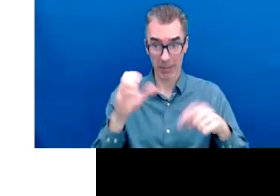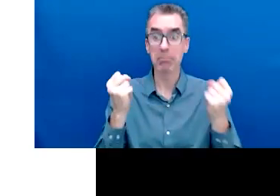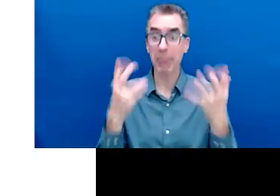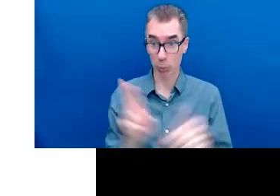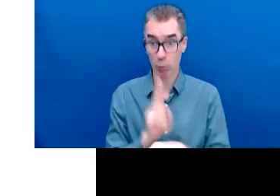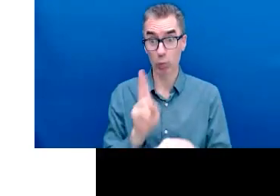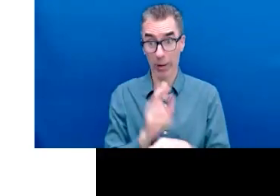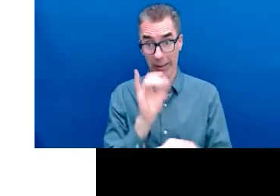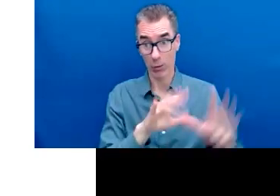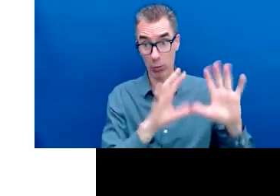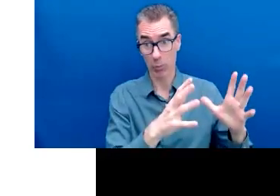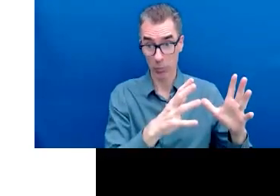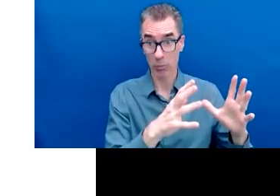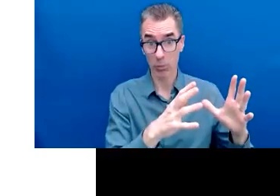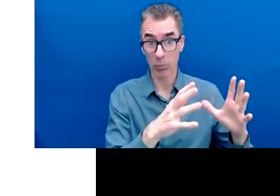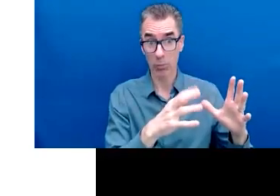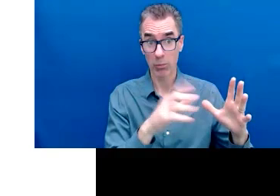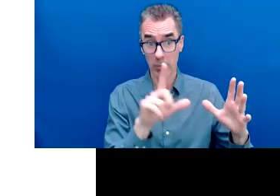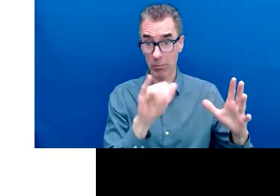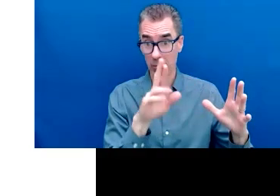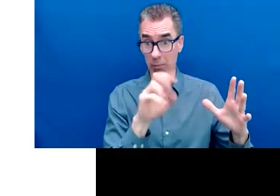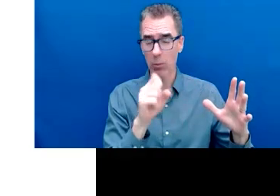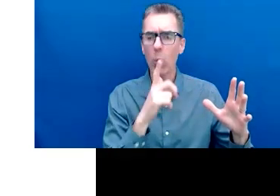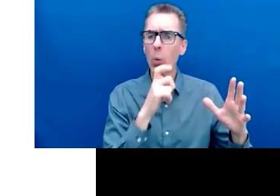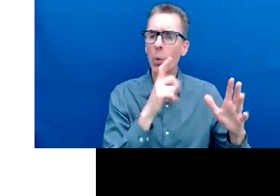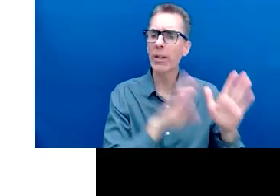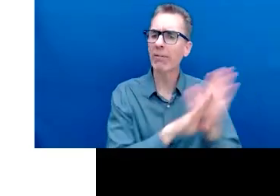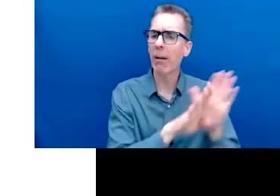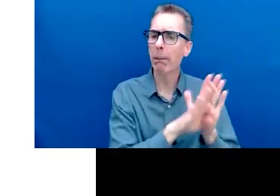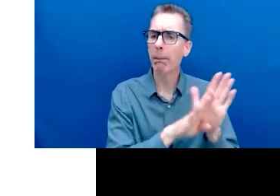So it's a repository, it's, it was developed, at, I think